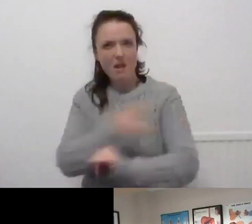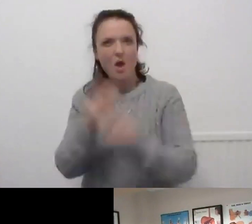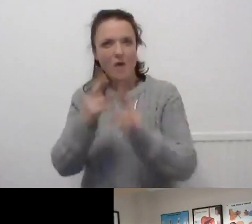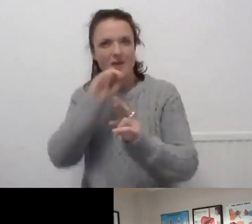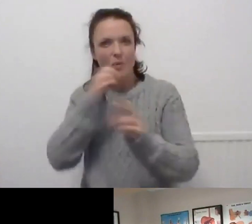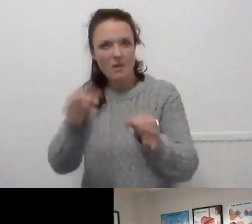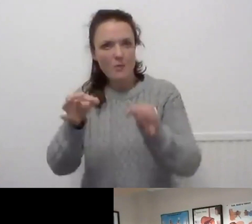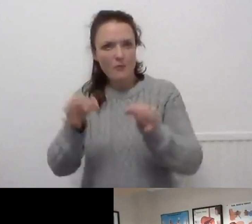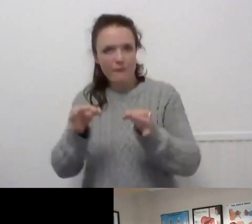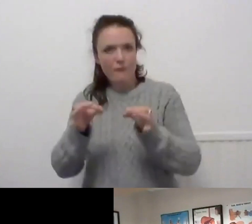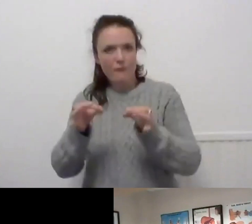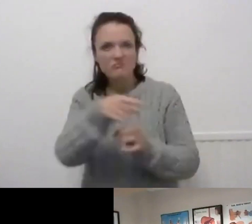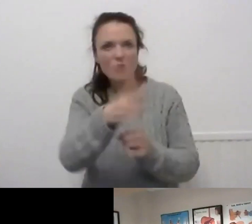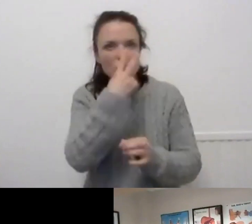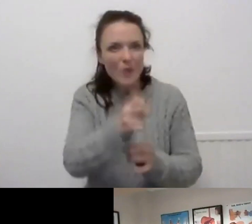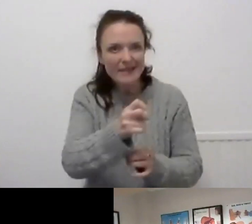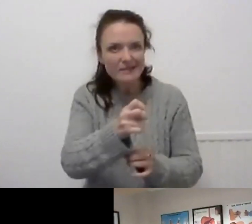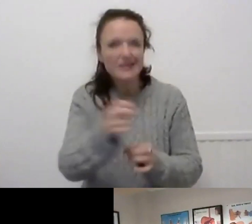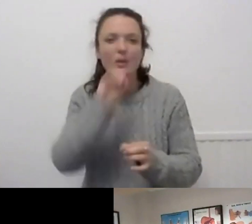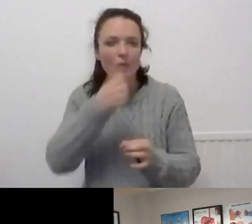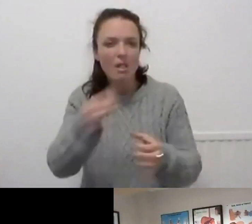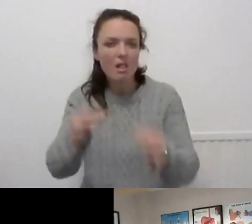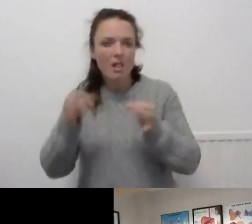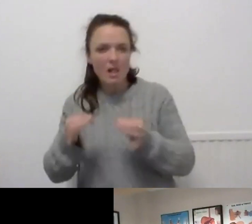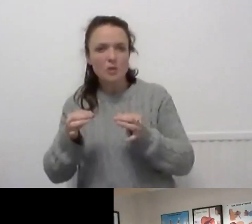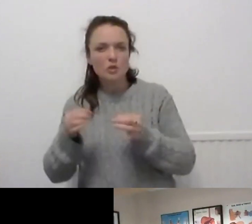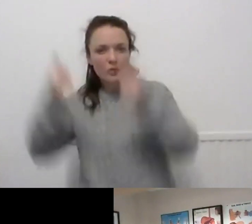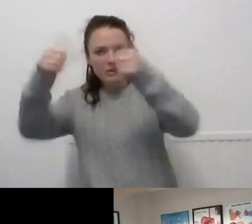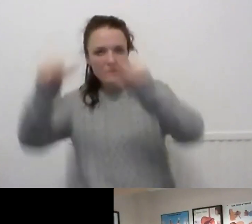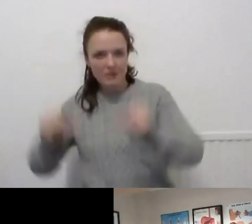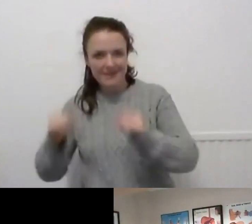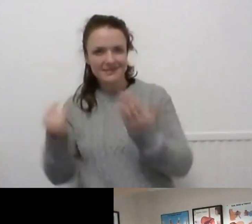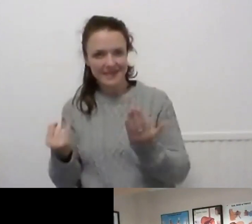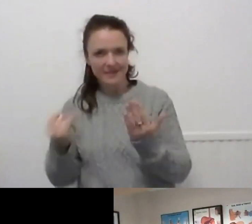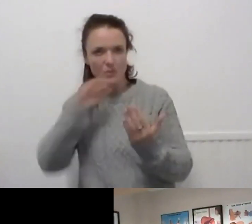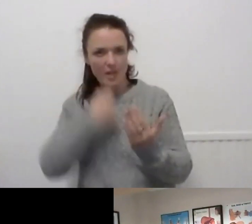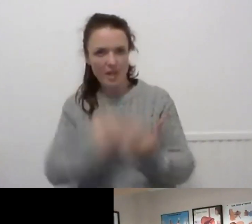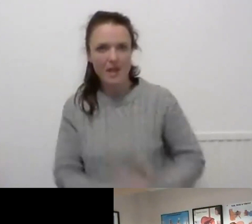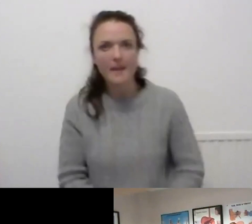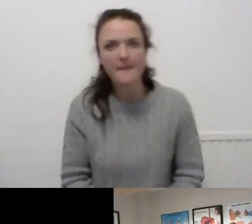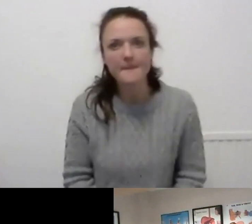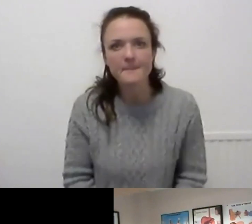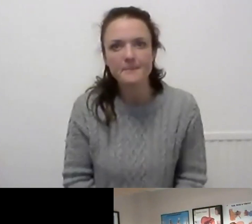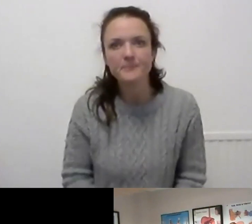into an earlier vaccine for you. Thank you Dr. Kapha. You mentioned jcvi What's that?